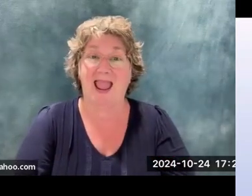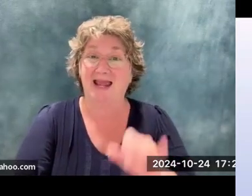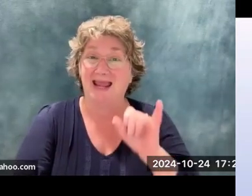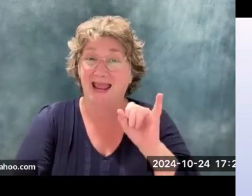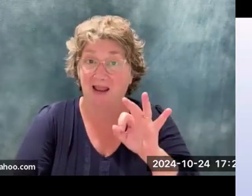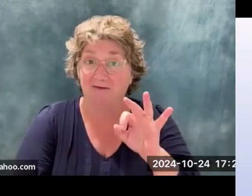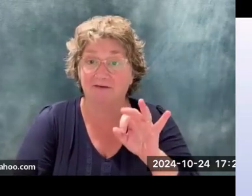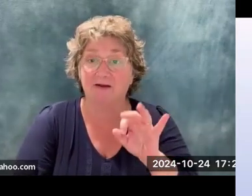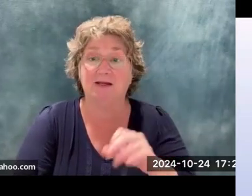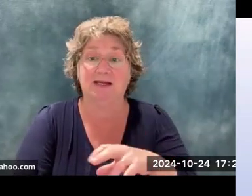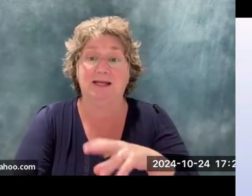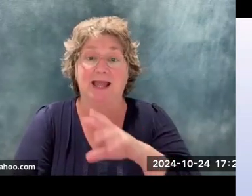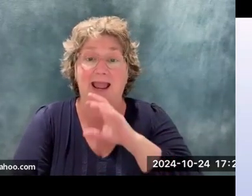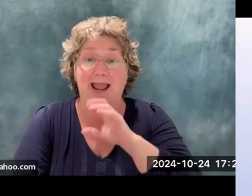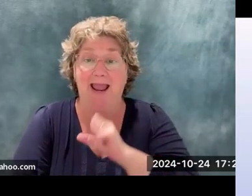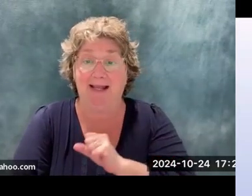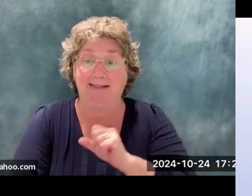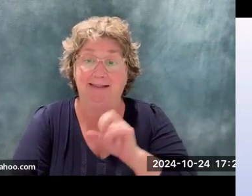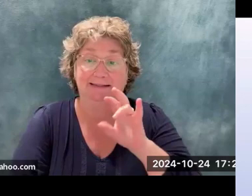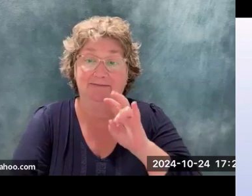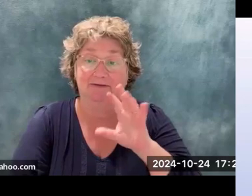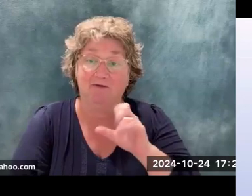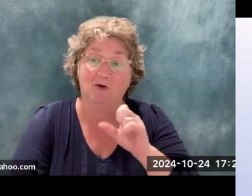we want to give you the respiratory syncytia virus vaccine.